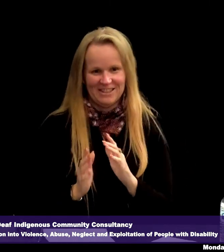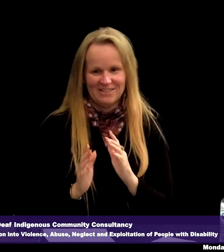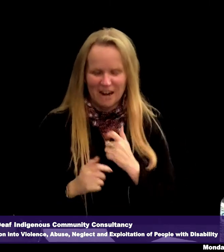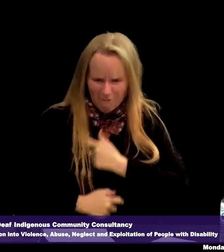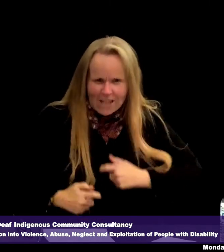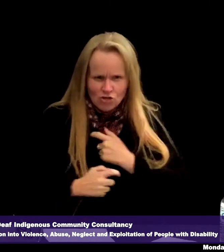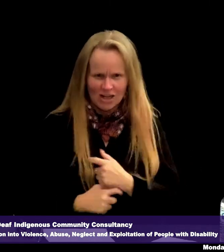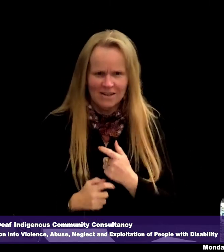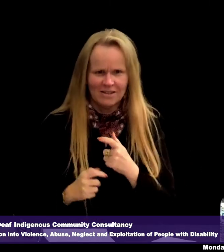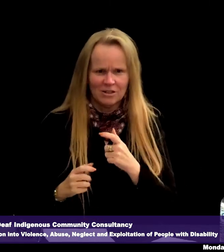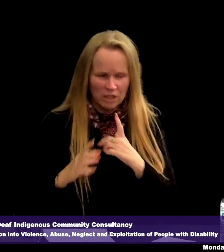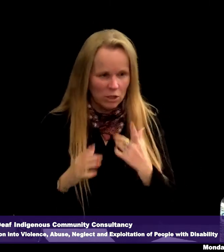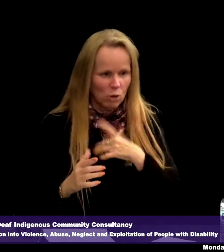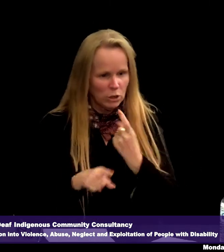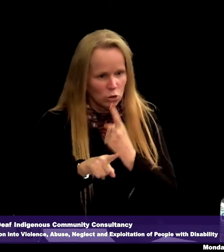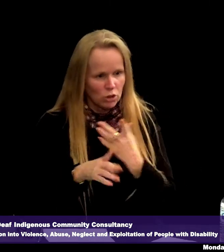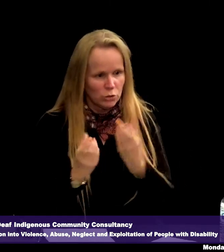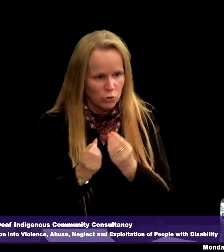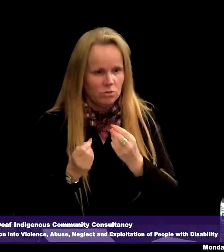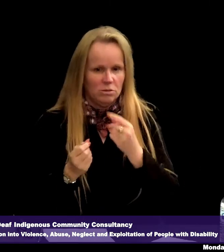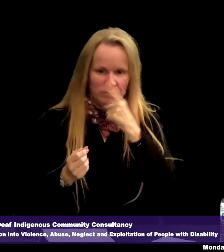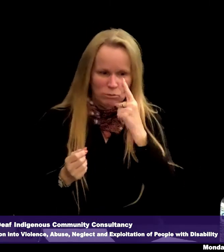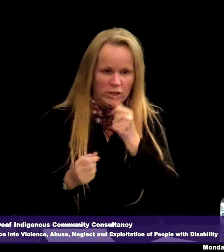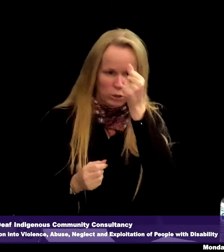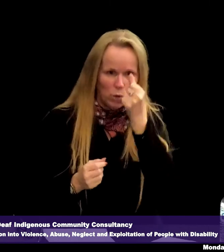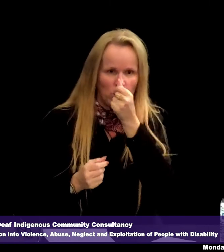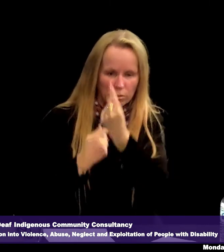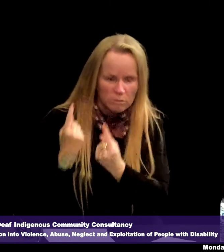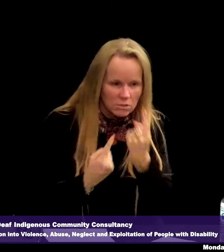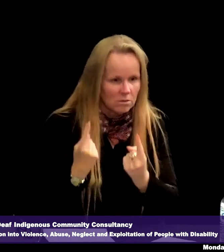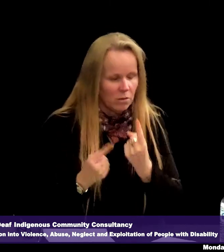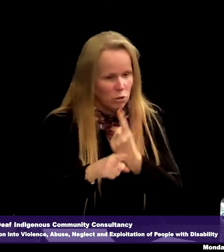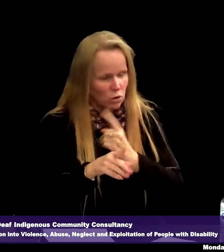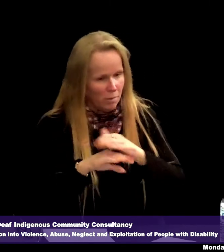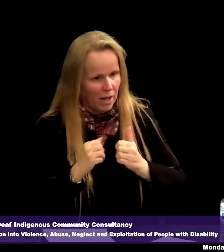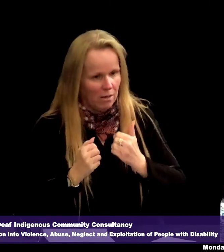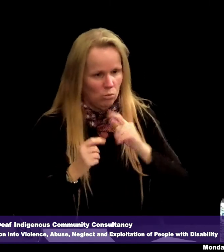frustrated with their living situation. And they just want to talk with someone. They want to talk with people who know them.